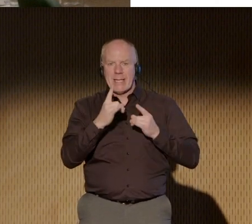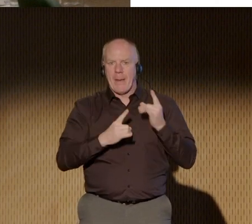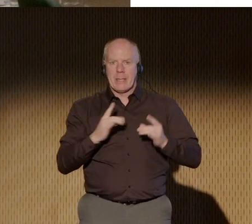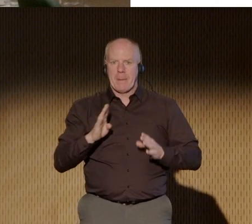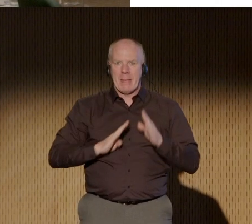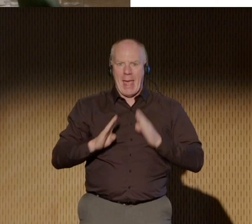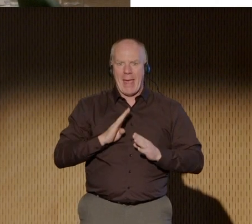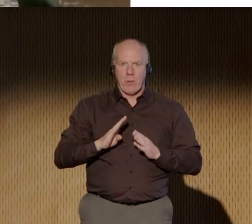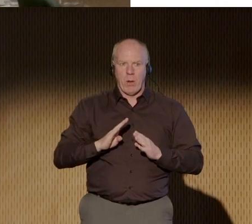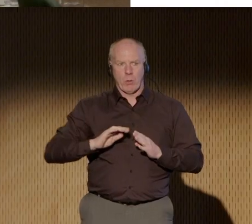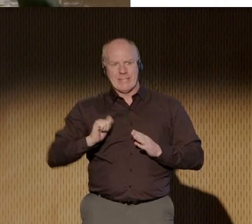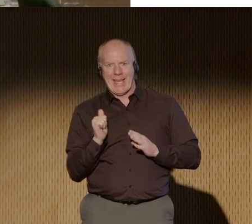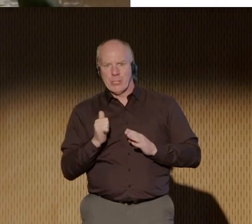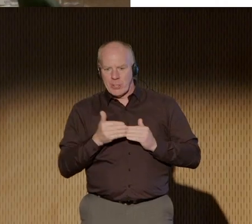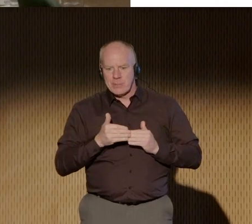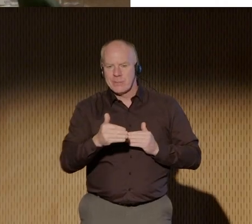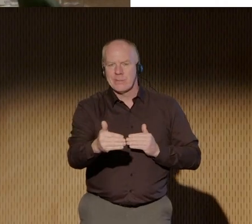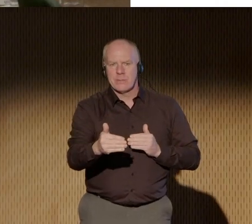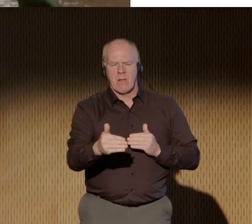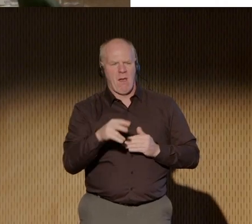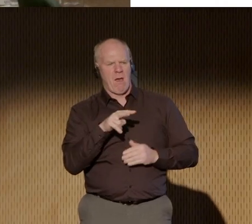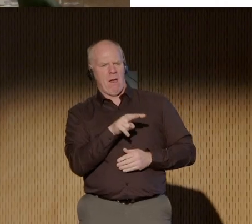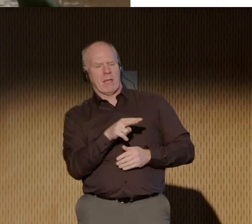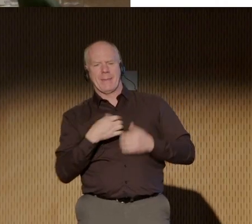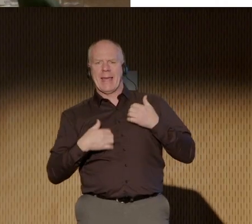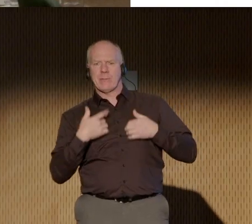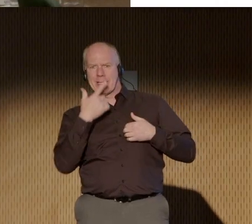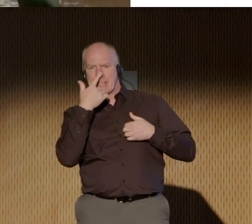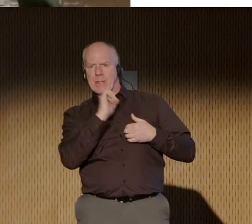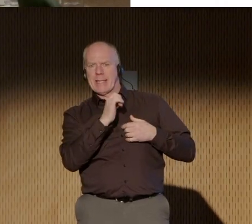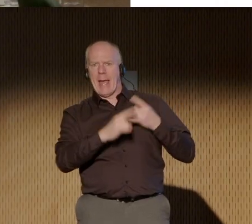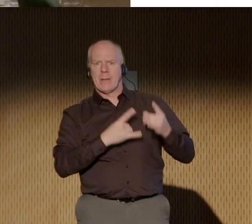And part of me was thinking, that would be actually interesting in terms of maybe AWP